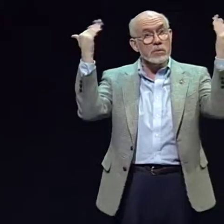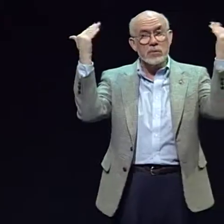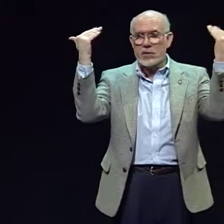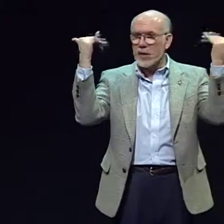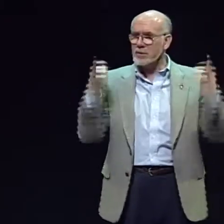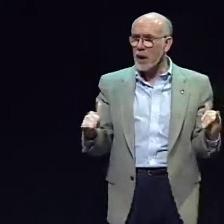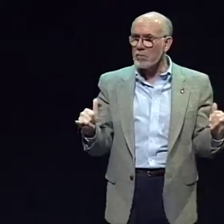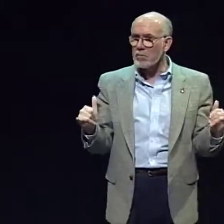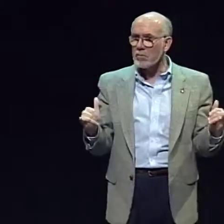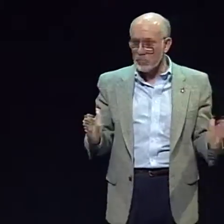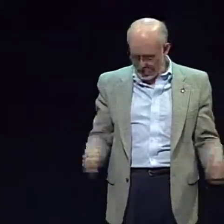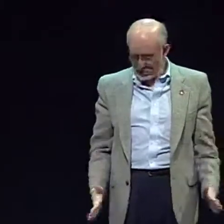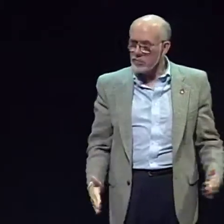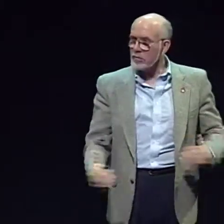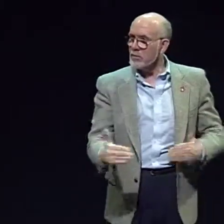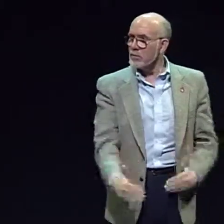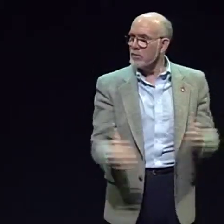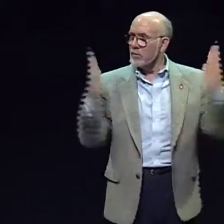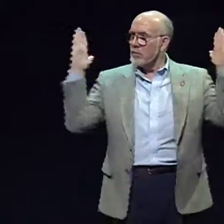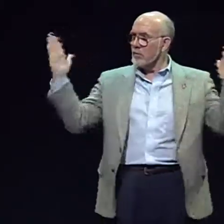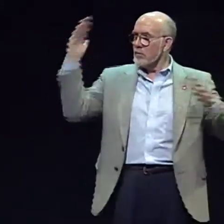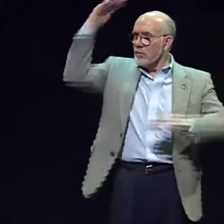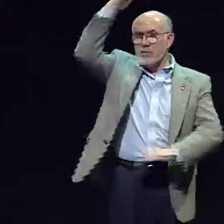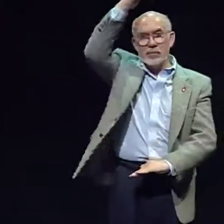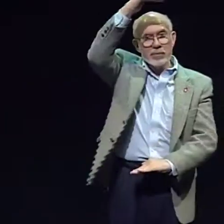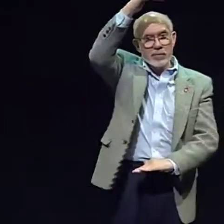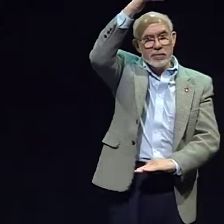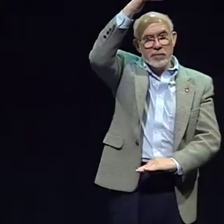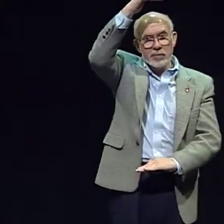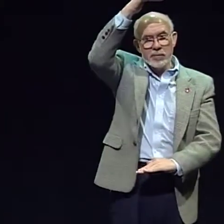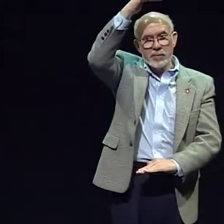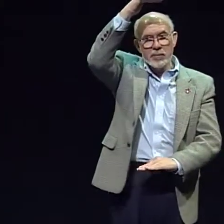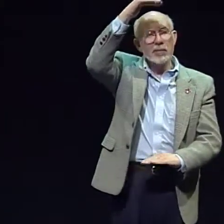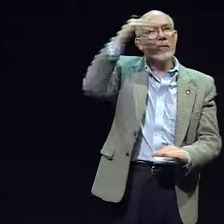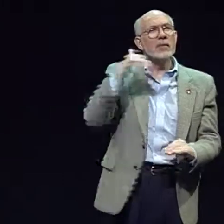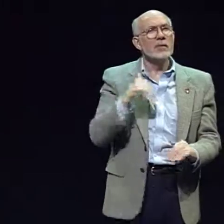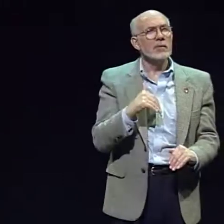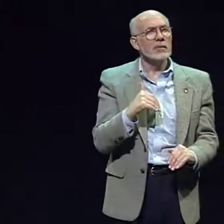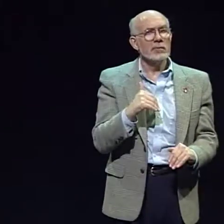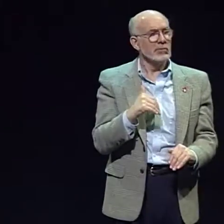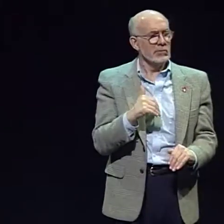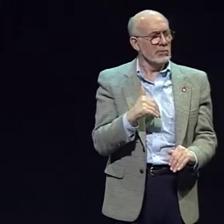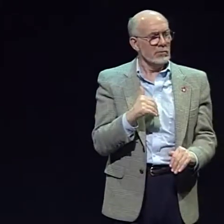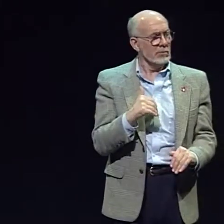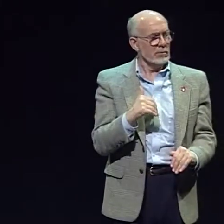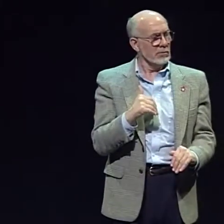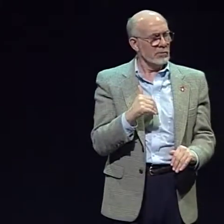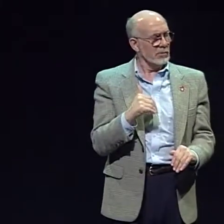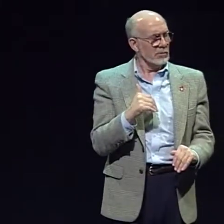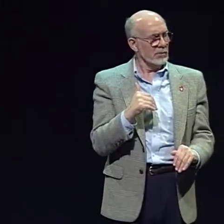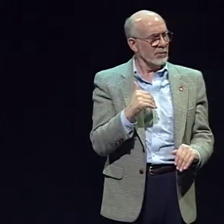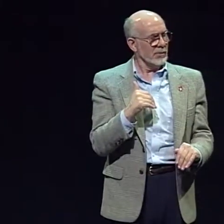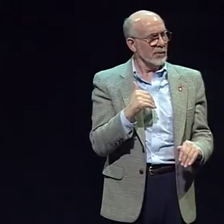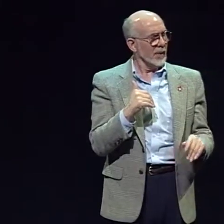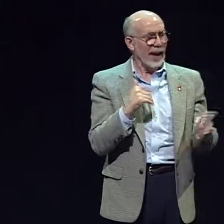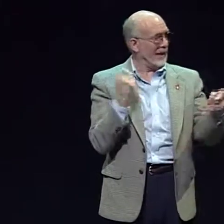NOT YET BECAUSE I WAS STILL, SO MY SIGNING SPACE WAS SMALL.